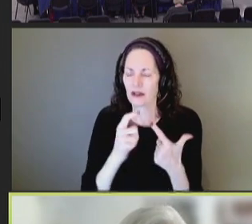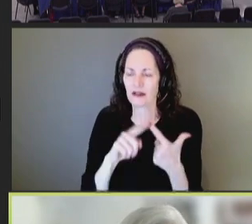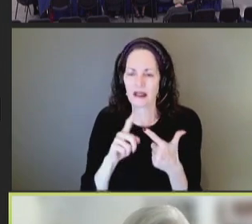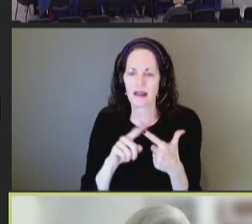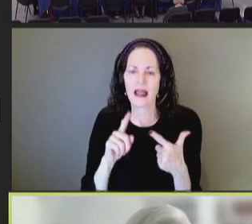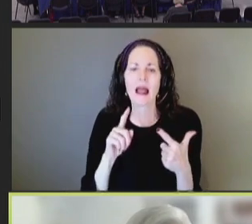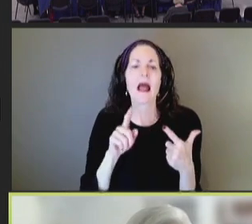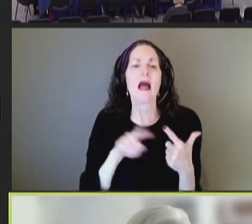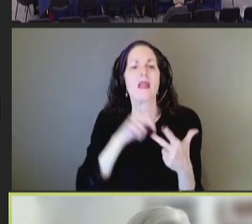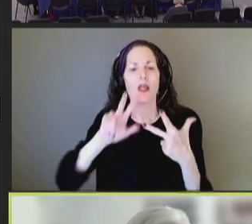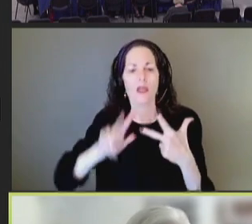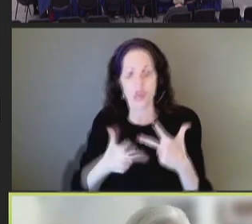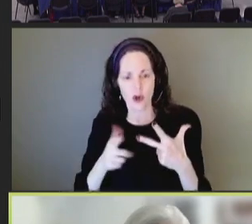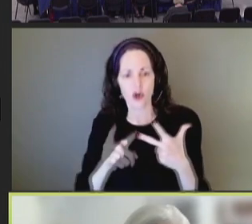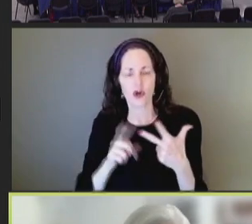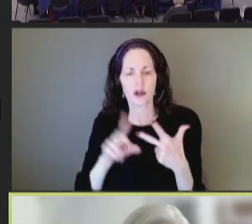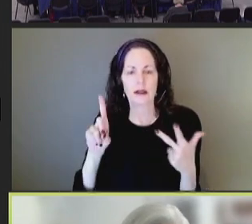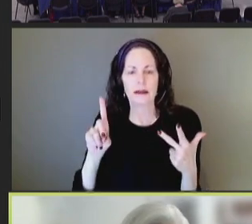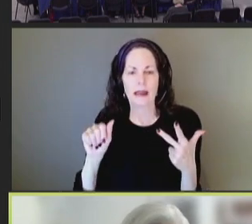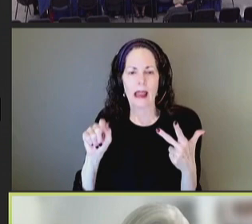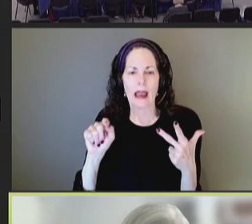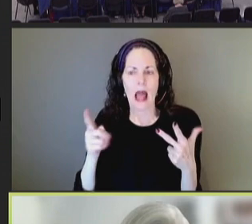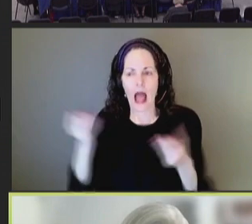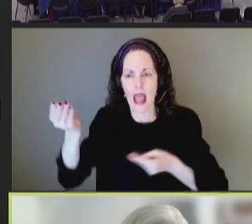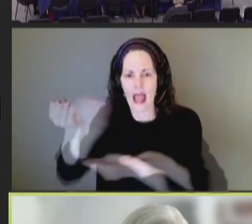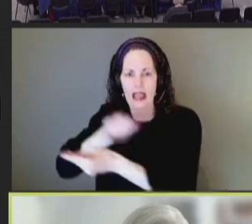And then data exchange. IIS must be interoperable